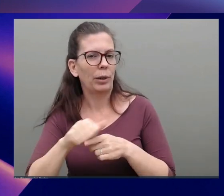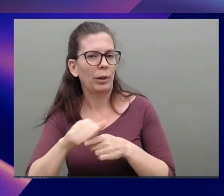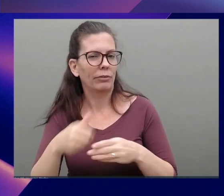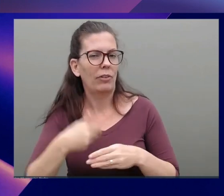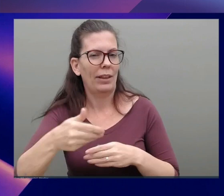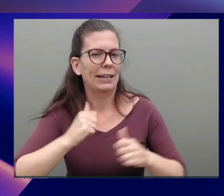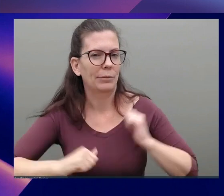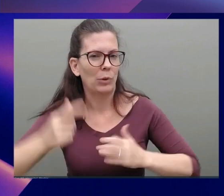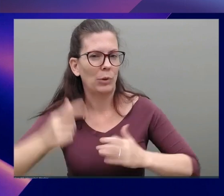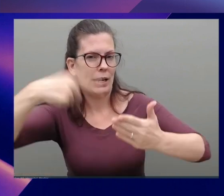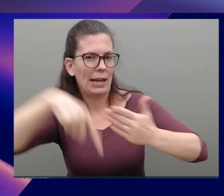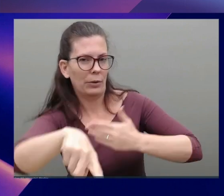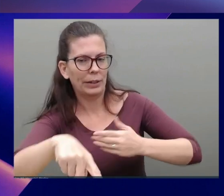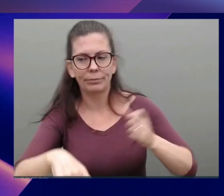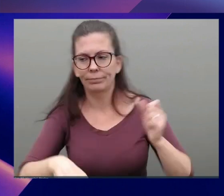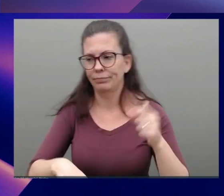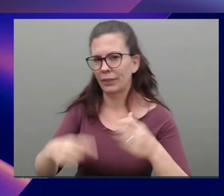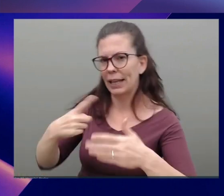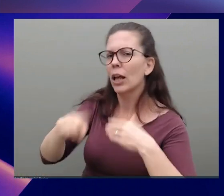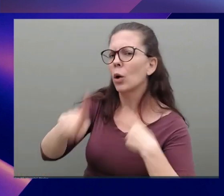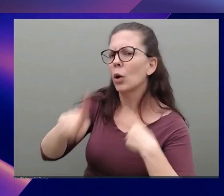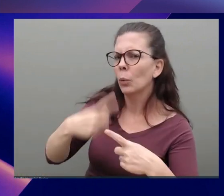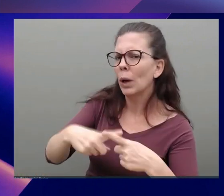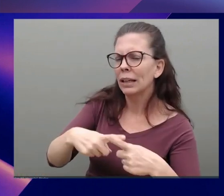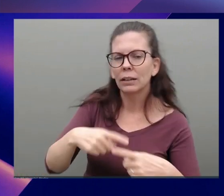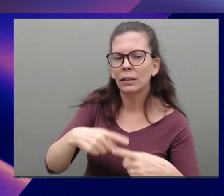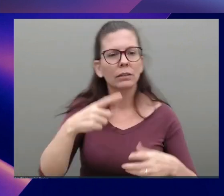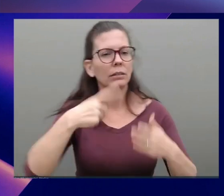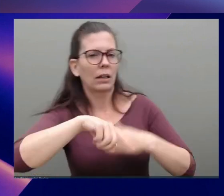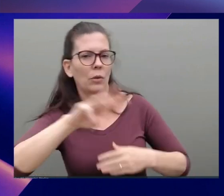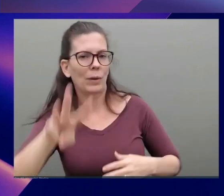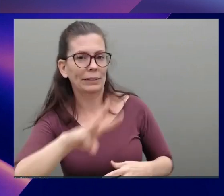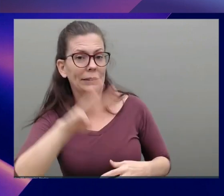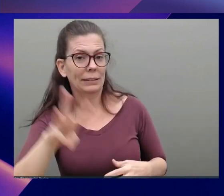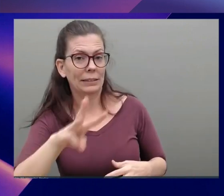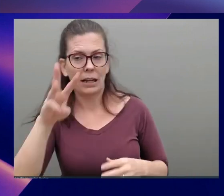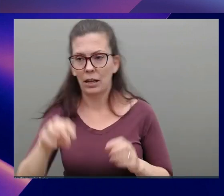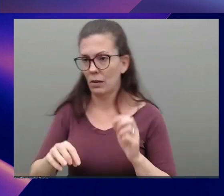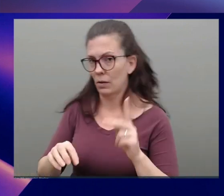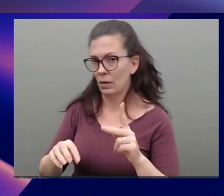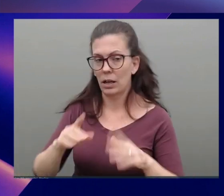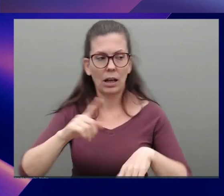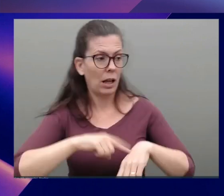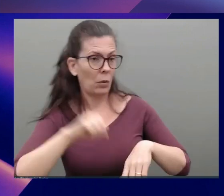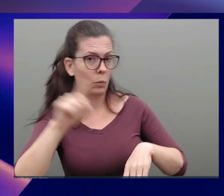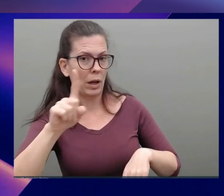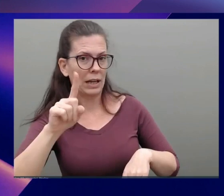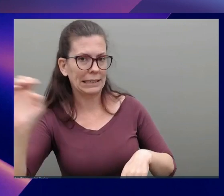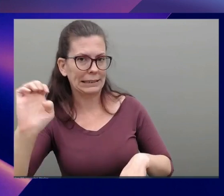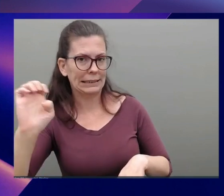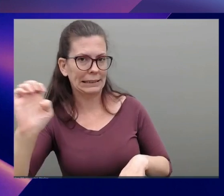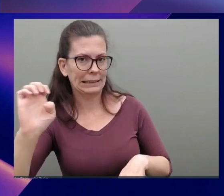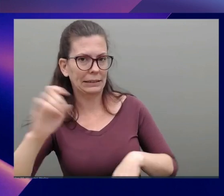Next week. - Yes. When is that episode? It's next Wednesday. - Okay. At 1:00 PM Eastern time. 1:00 PM Eastern, okay, perfect.